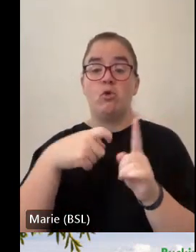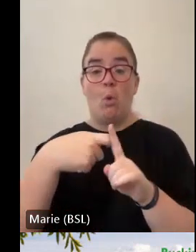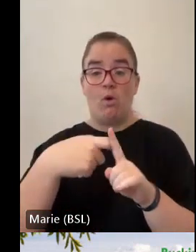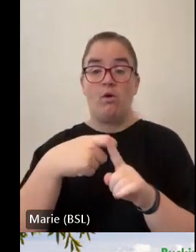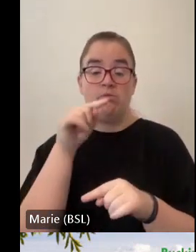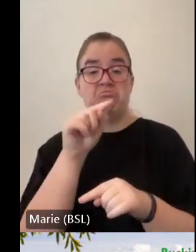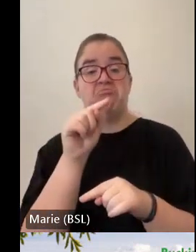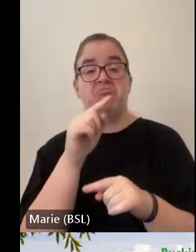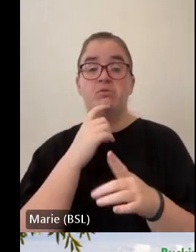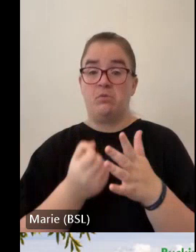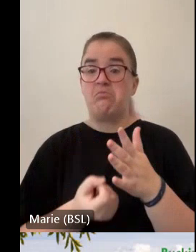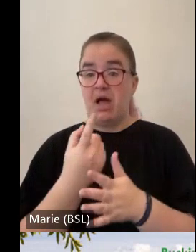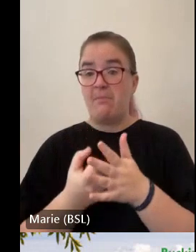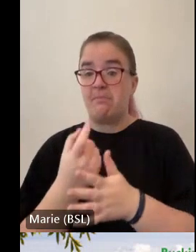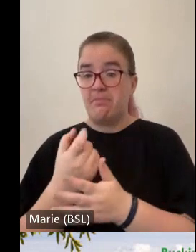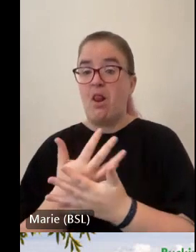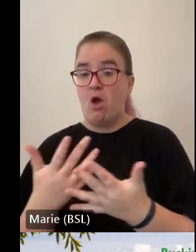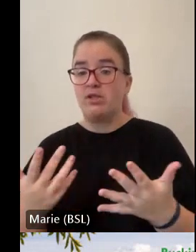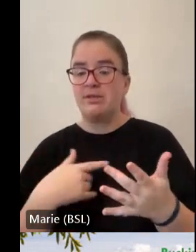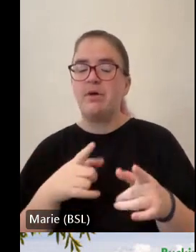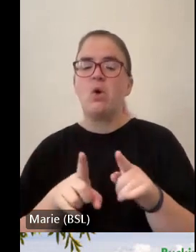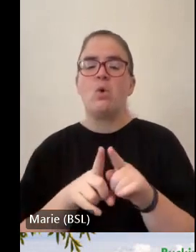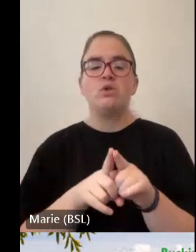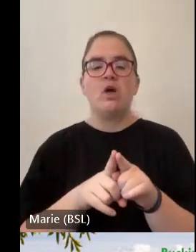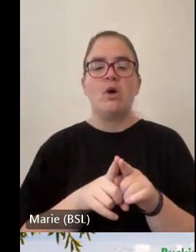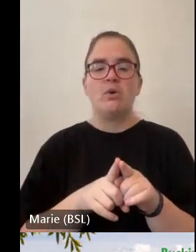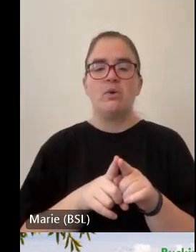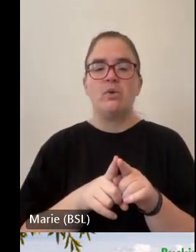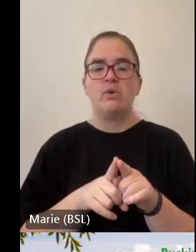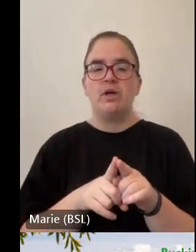And you know, there have also been a lots of emails relating